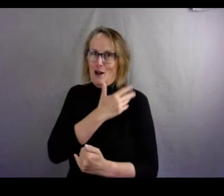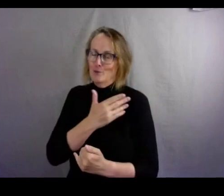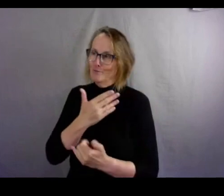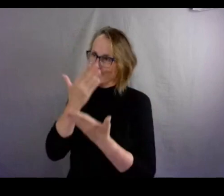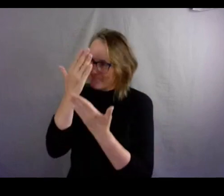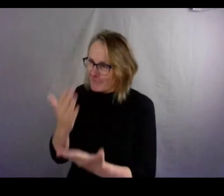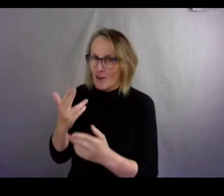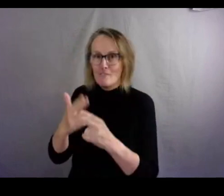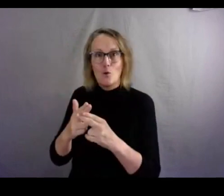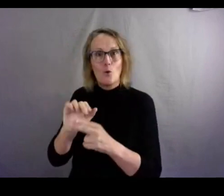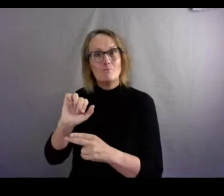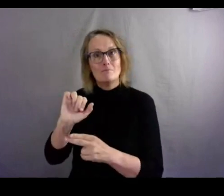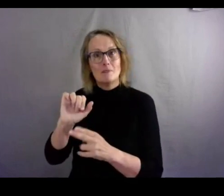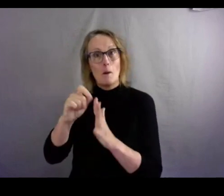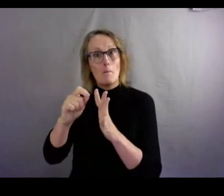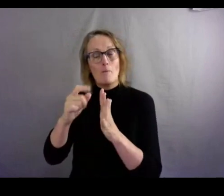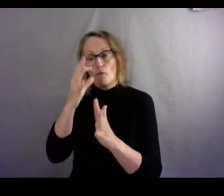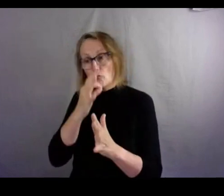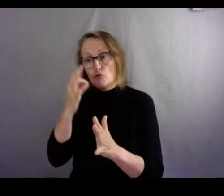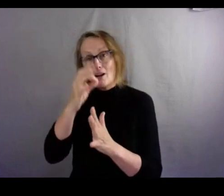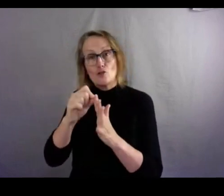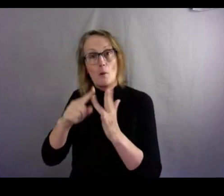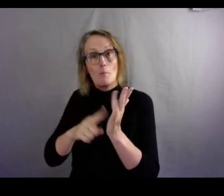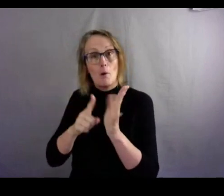Your cultural spirituality is strongly evident,